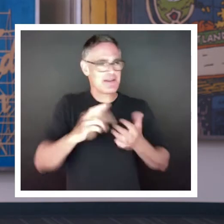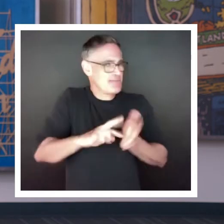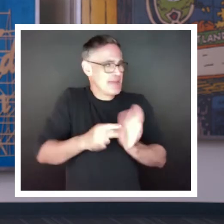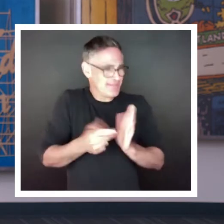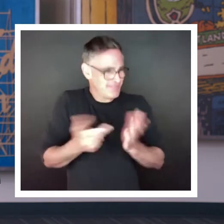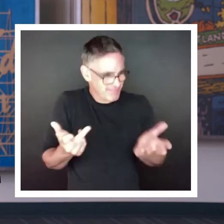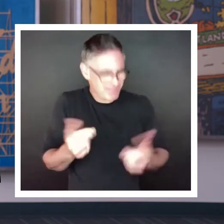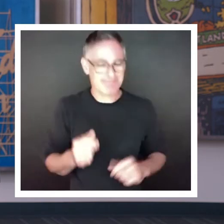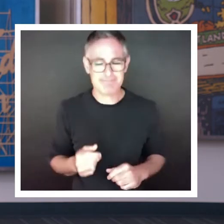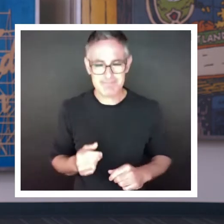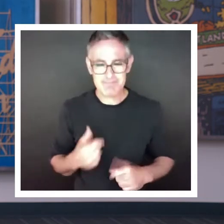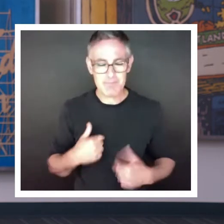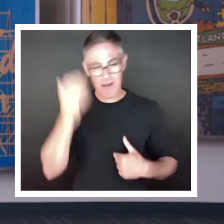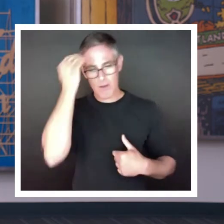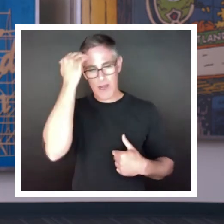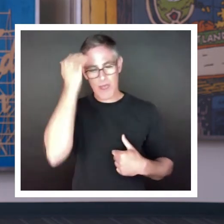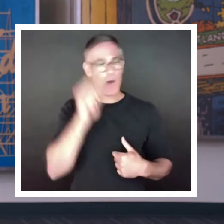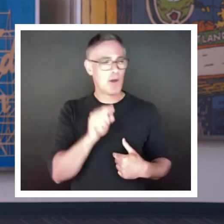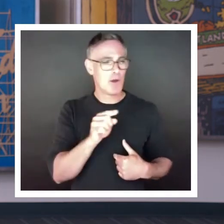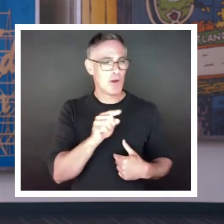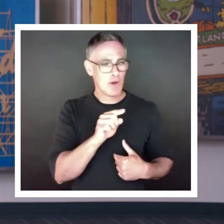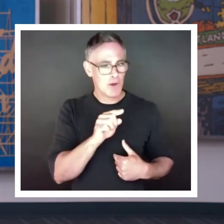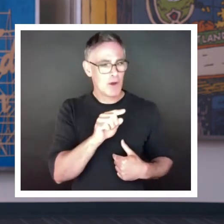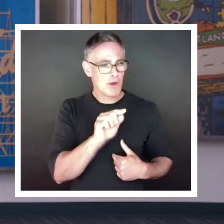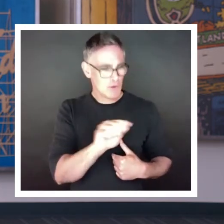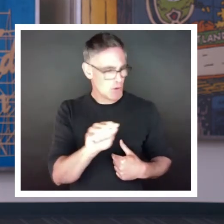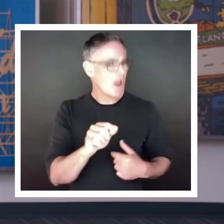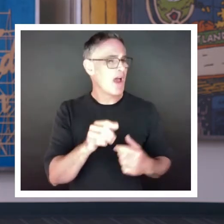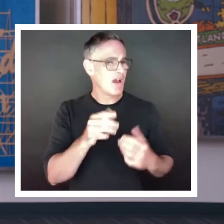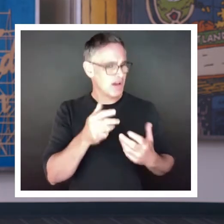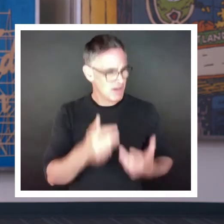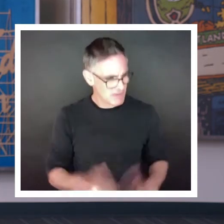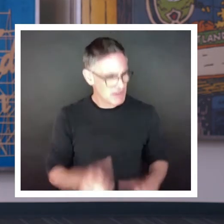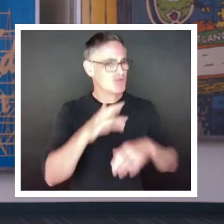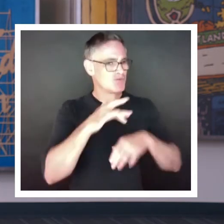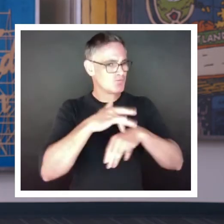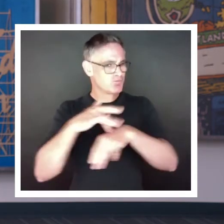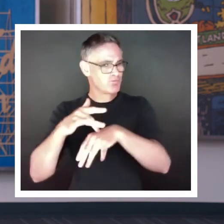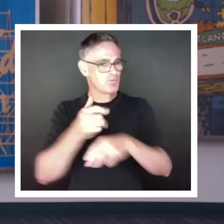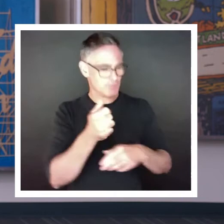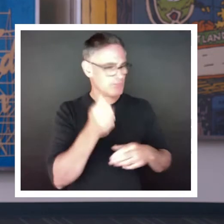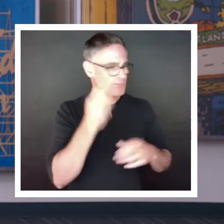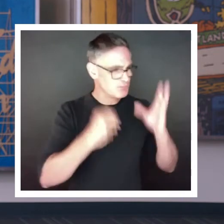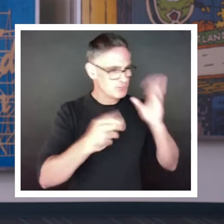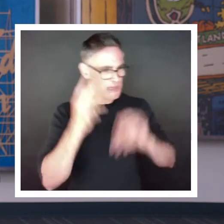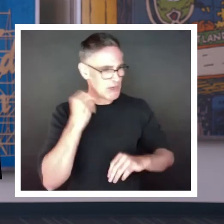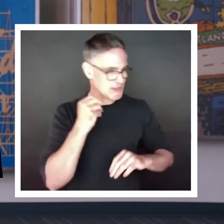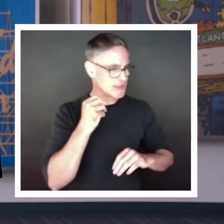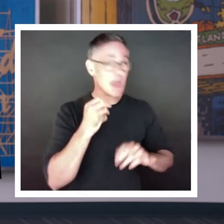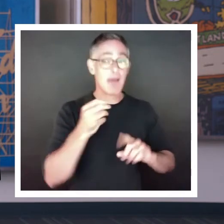What I know is that you have passed through some gates where a few people have passed and you're walking a journey